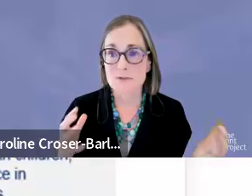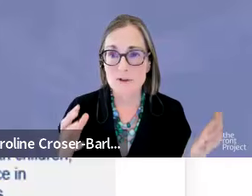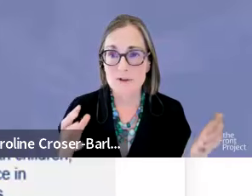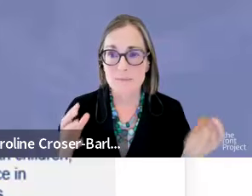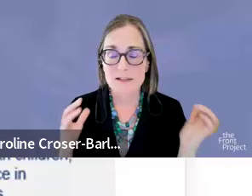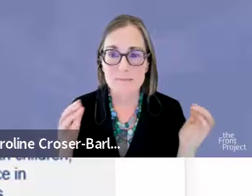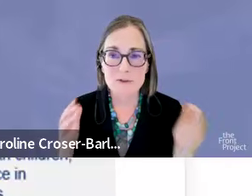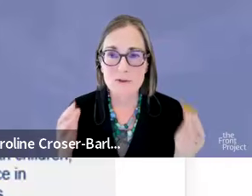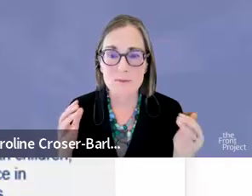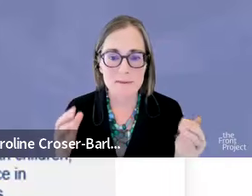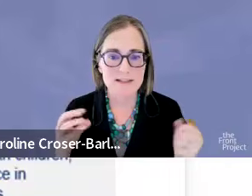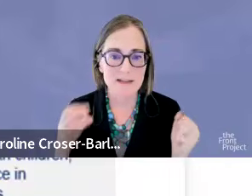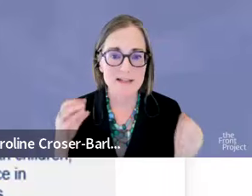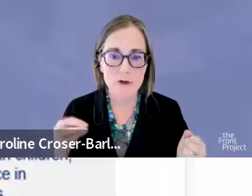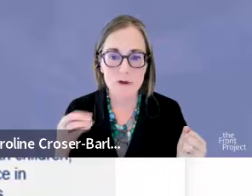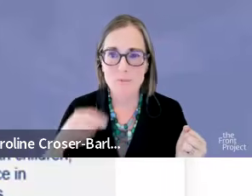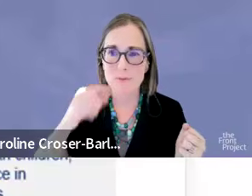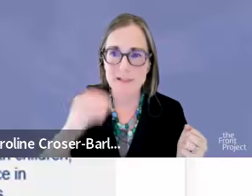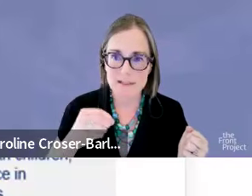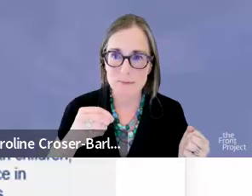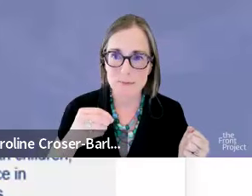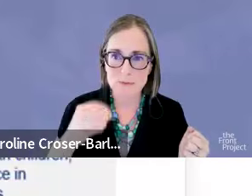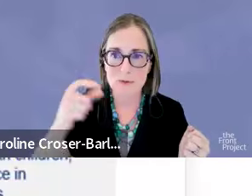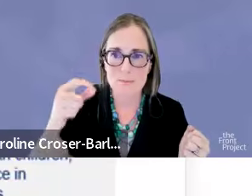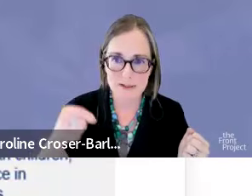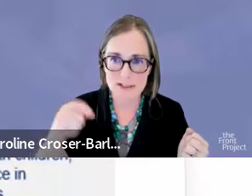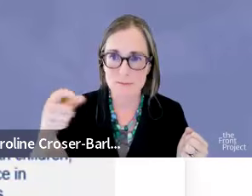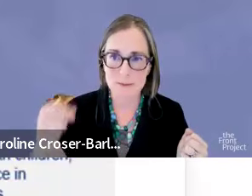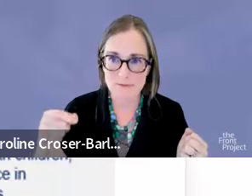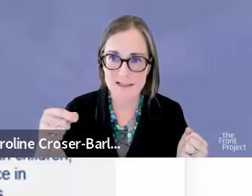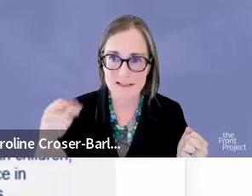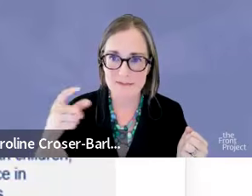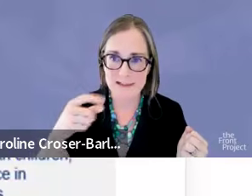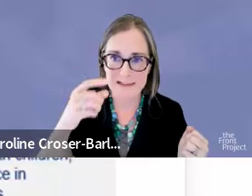built on - is built on the premise that there's no predictable - or magic moment for intervening